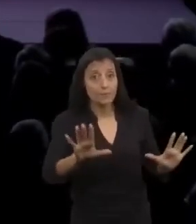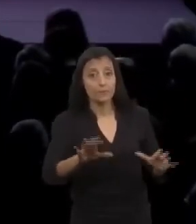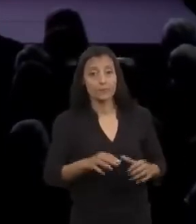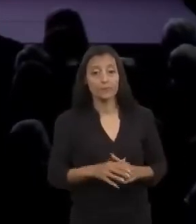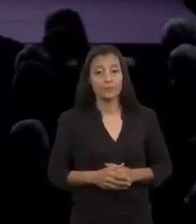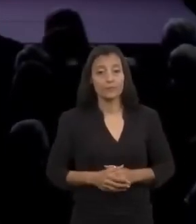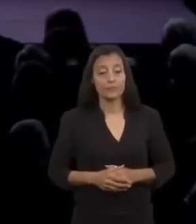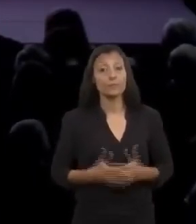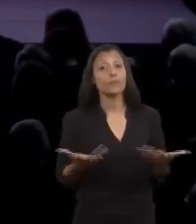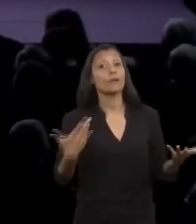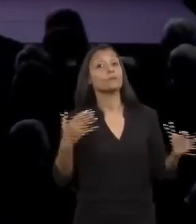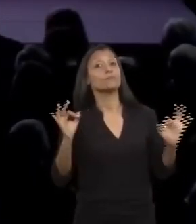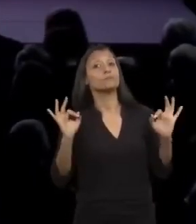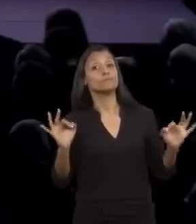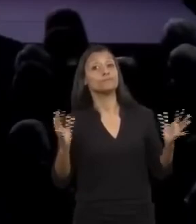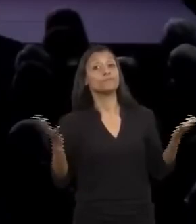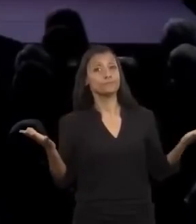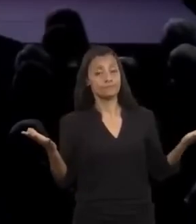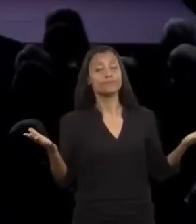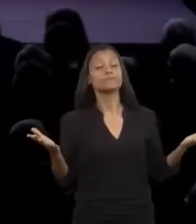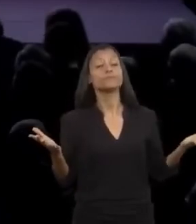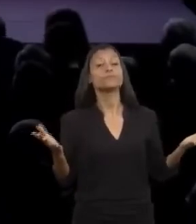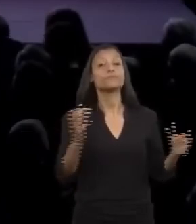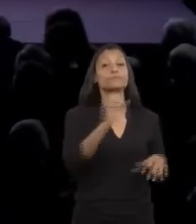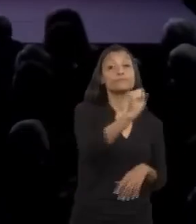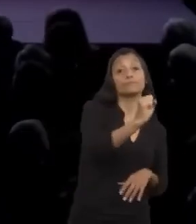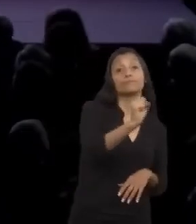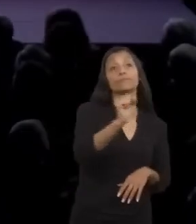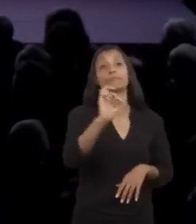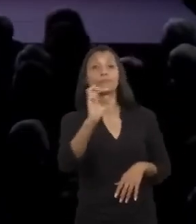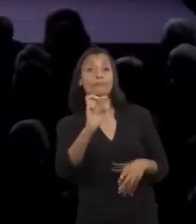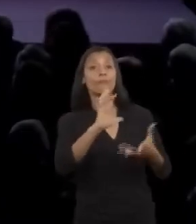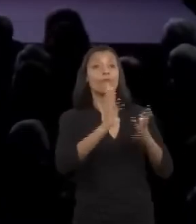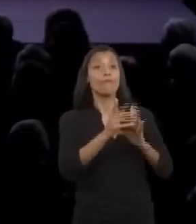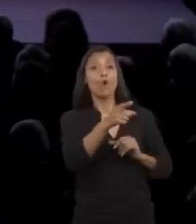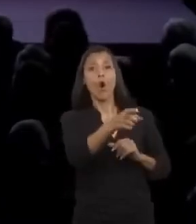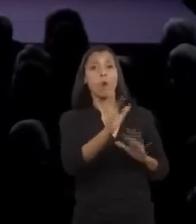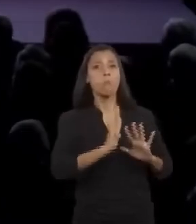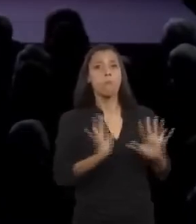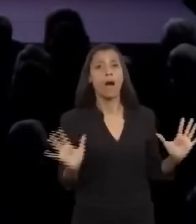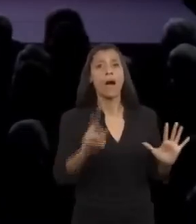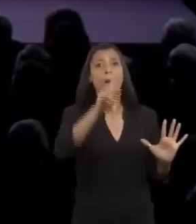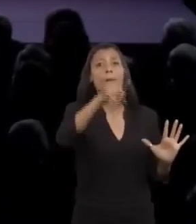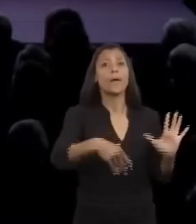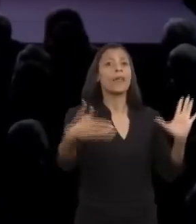That said, the exchange will come from the relationship between the prices,